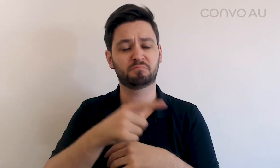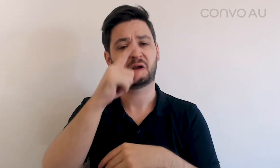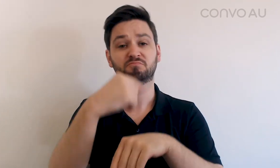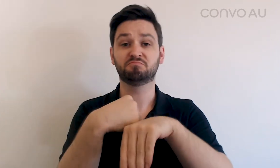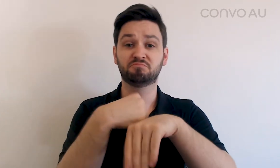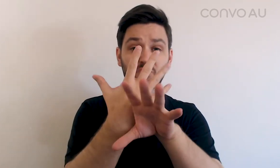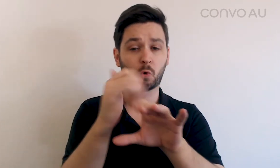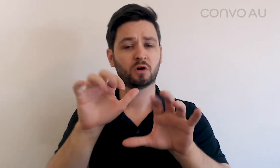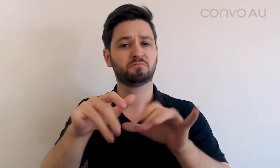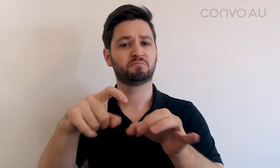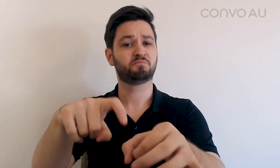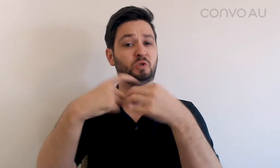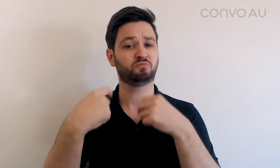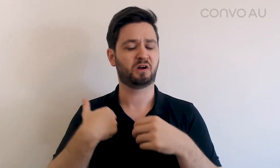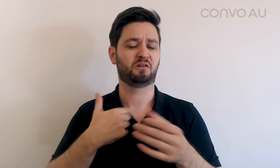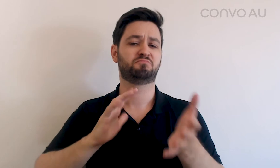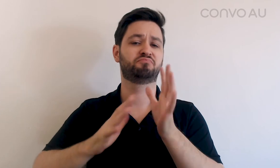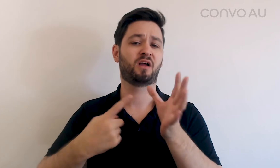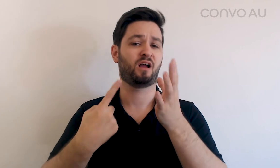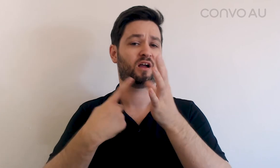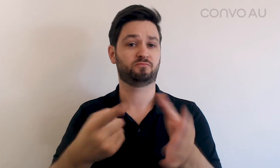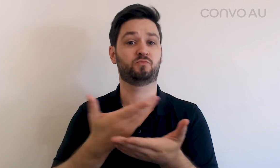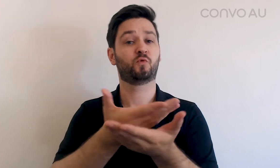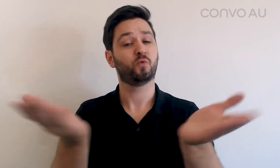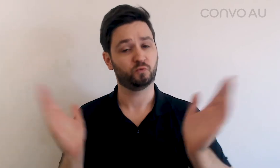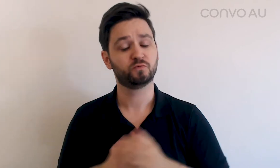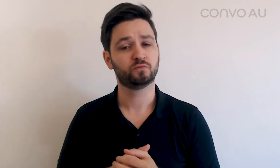and you can either type or sign your questions.